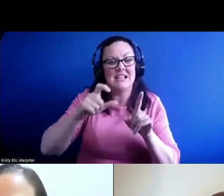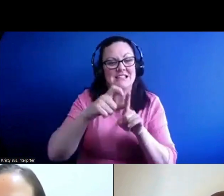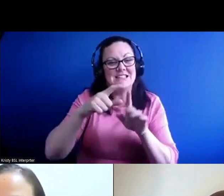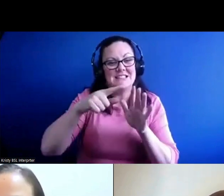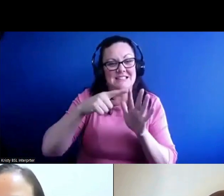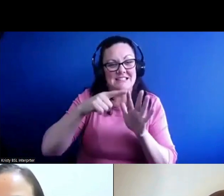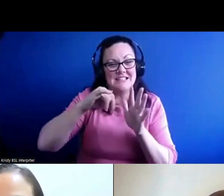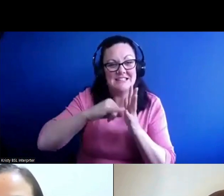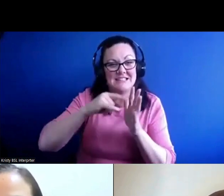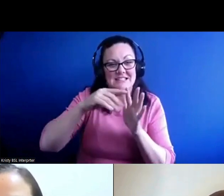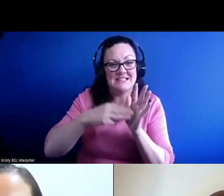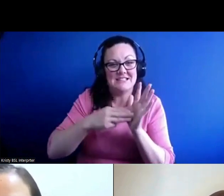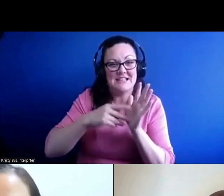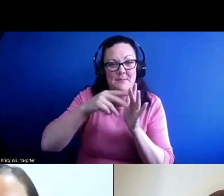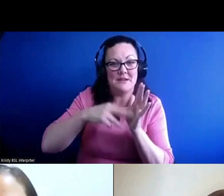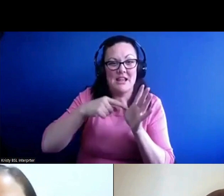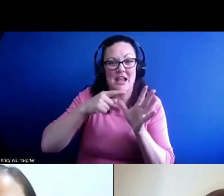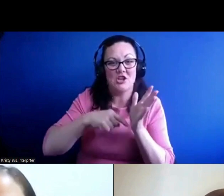looking at? >>: Very good.